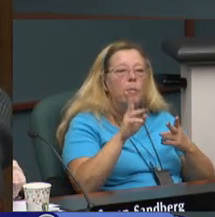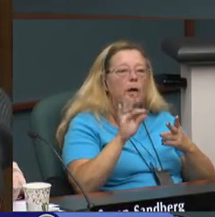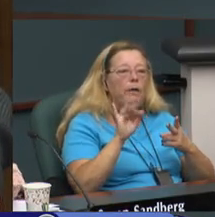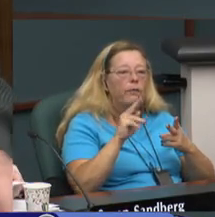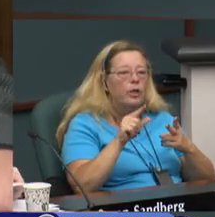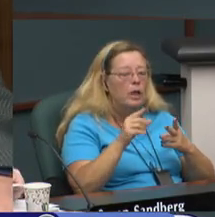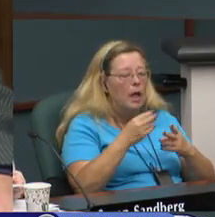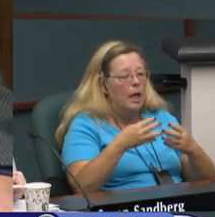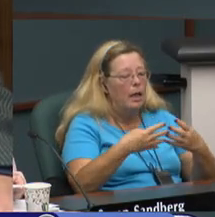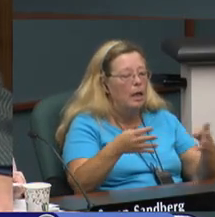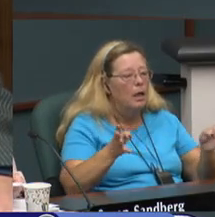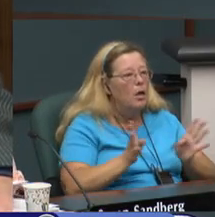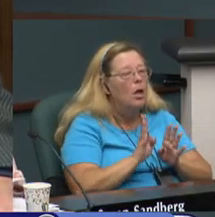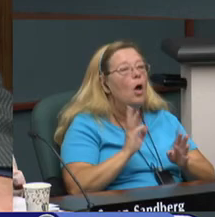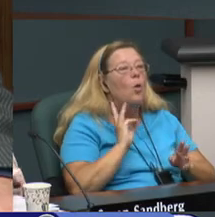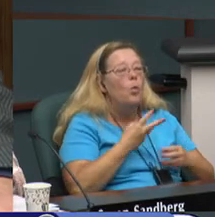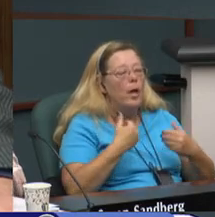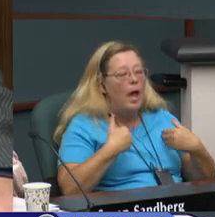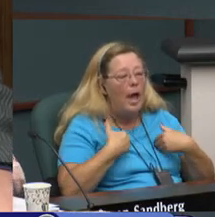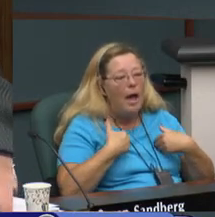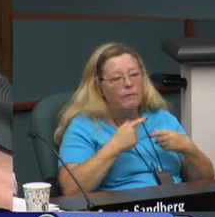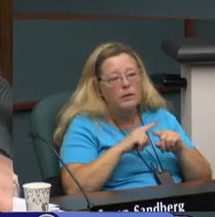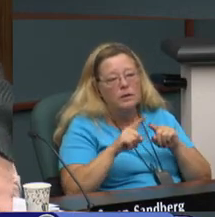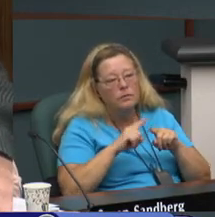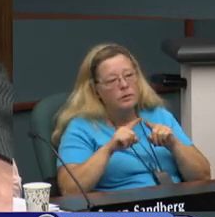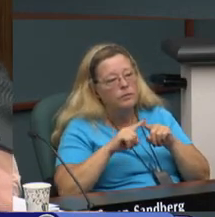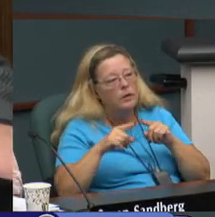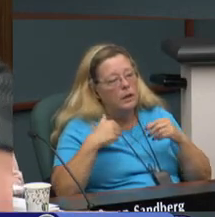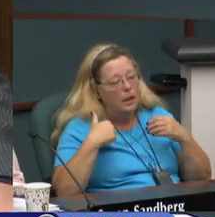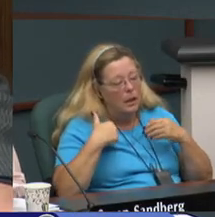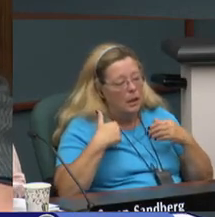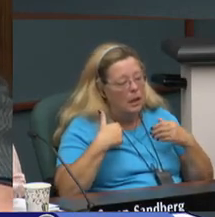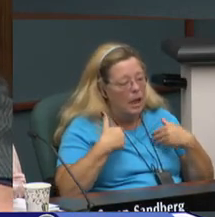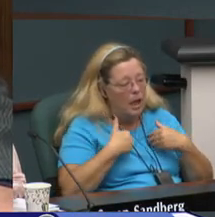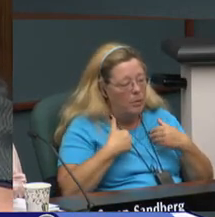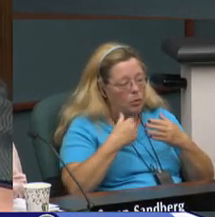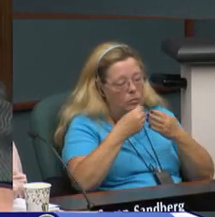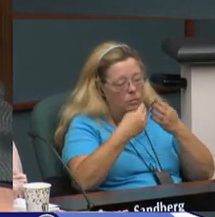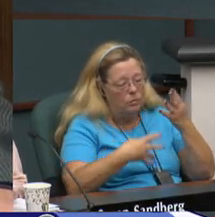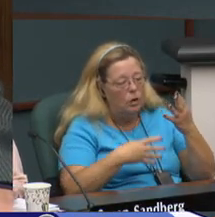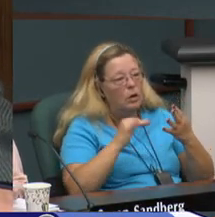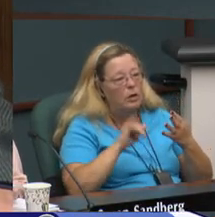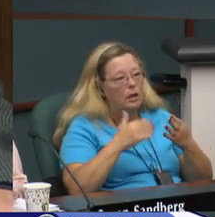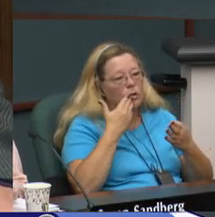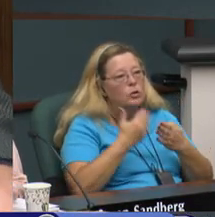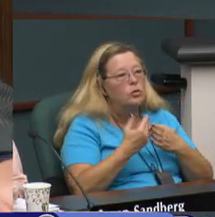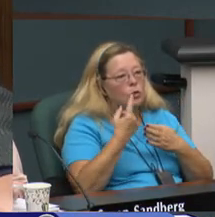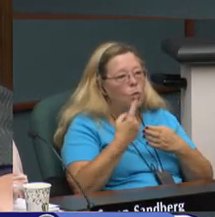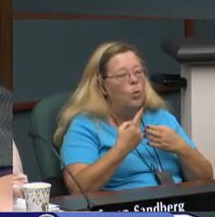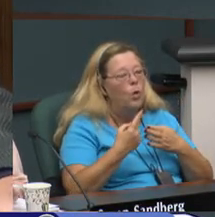that we have is a good one probably derive this these are plant